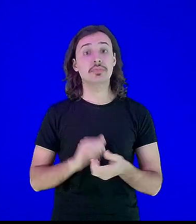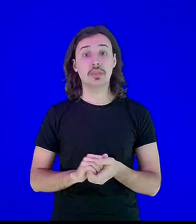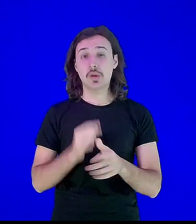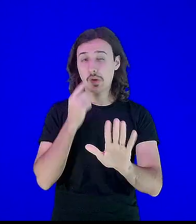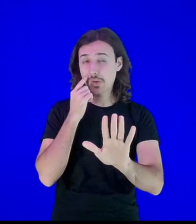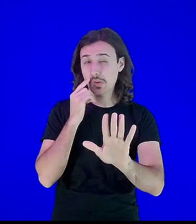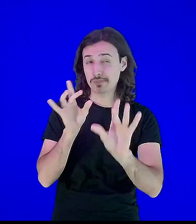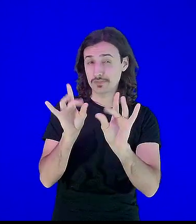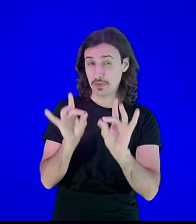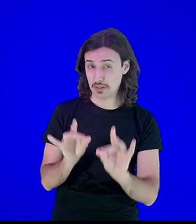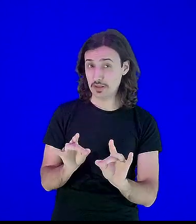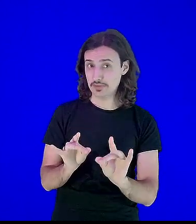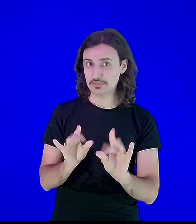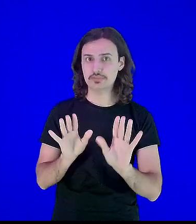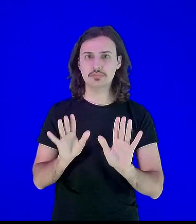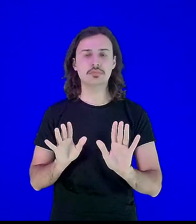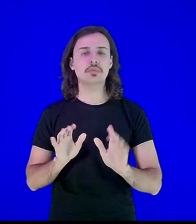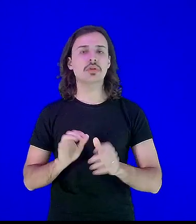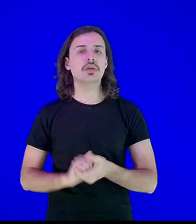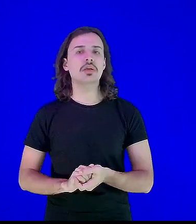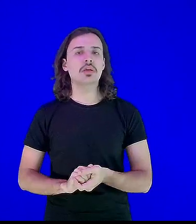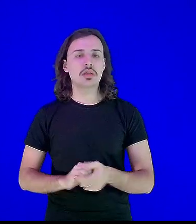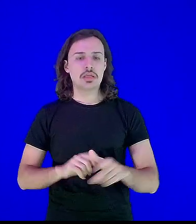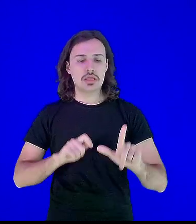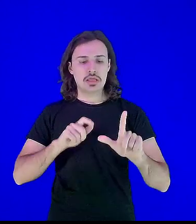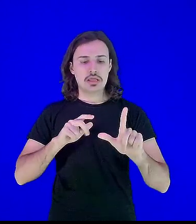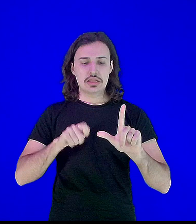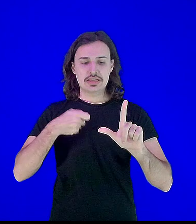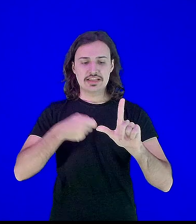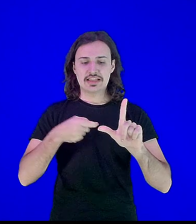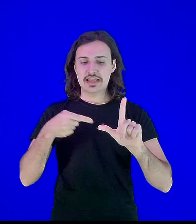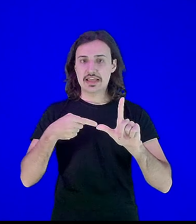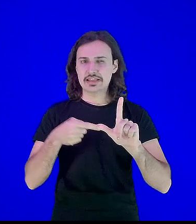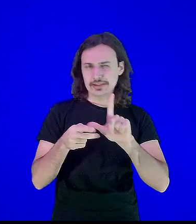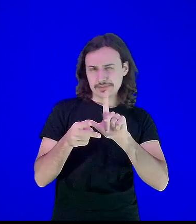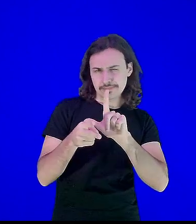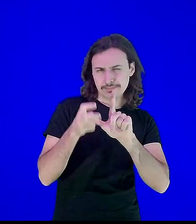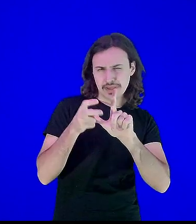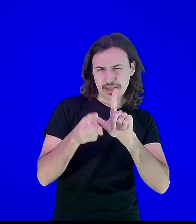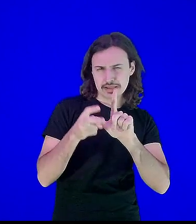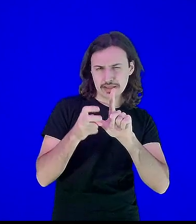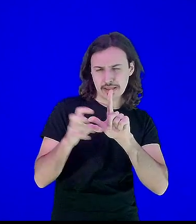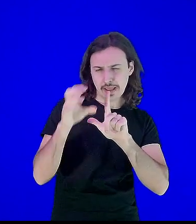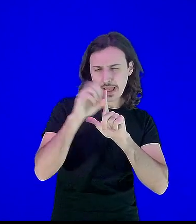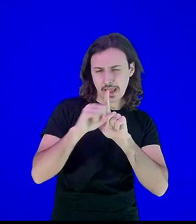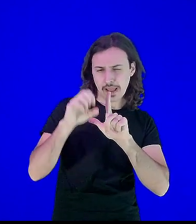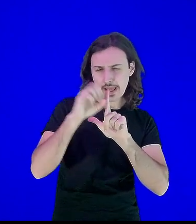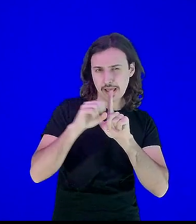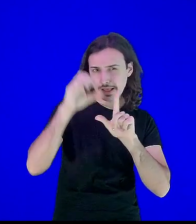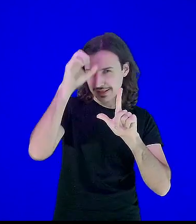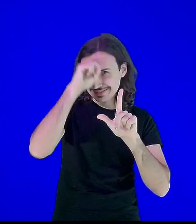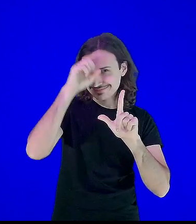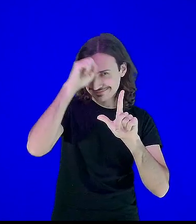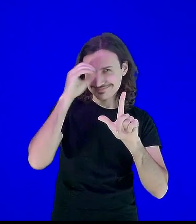LetraSinal is constantly learning about you and it will try to save as much resources as it can